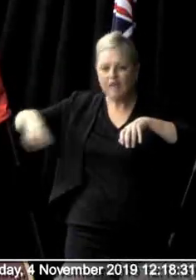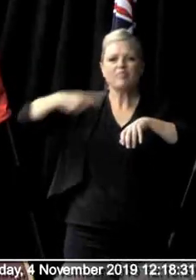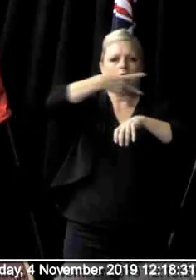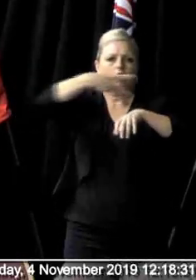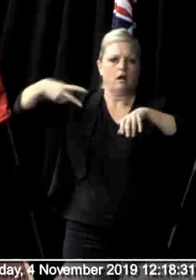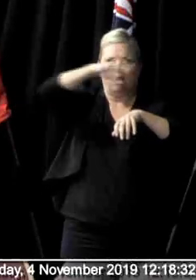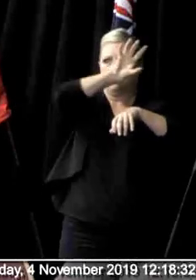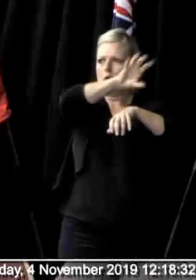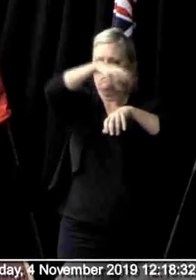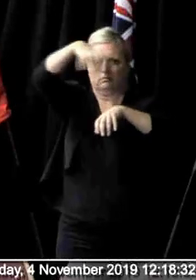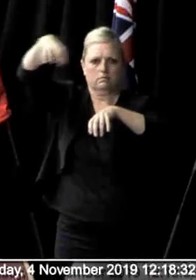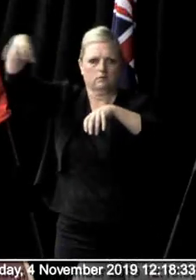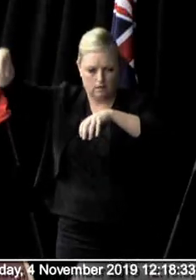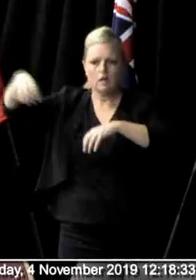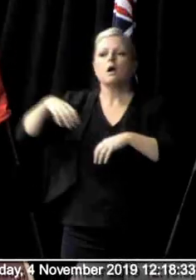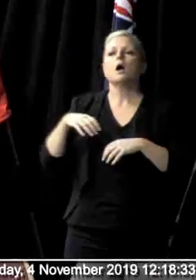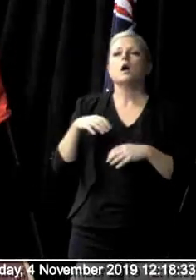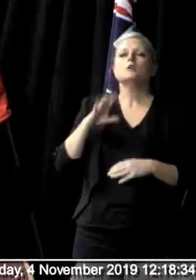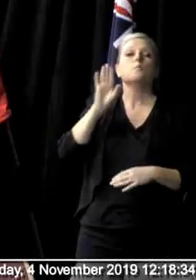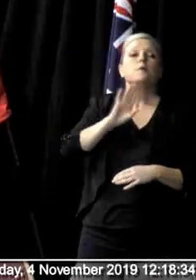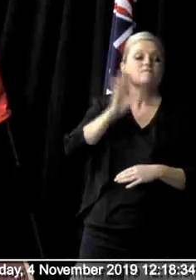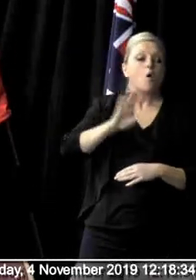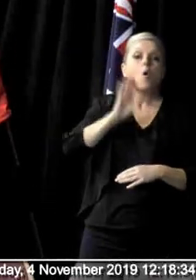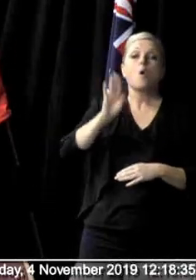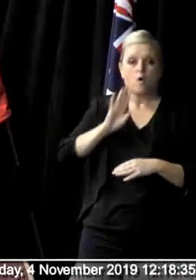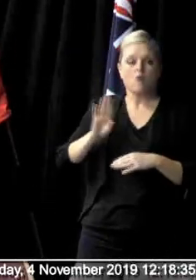where the classrooms never used to be downstairs, they just all used to be upstairs.